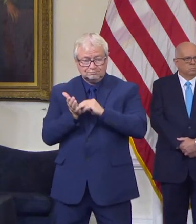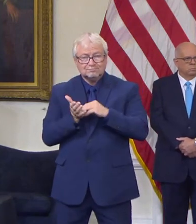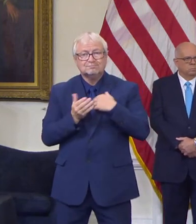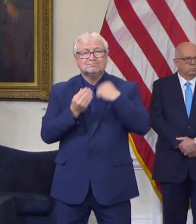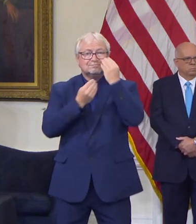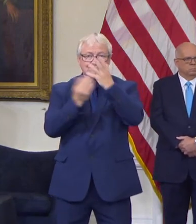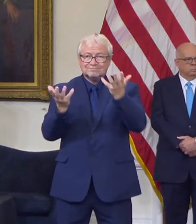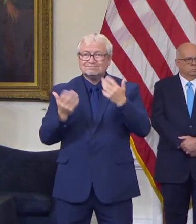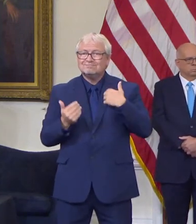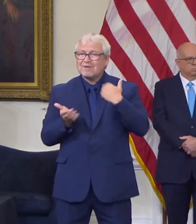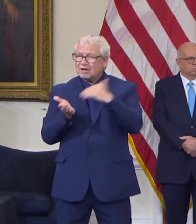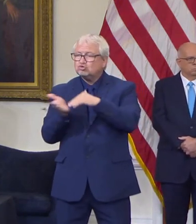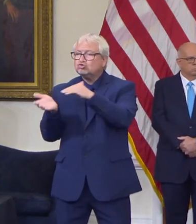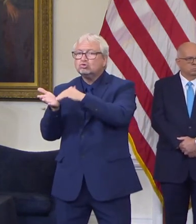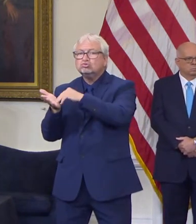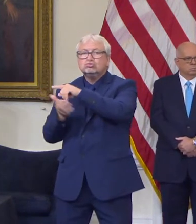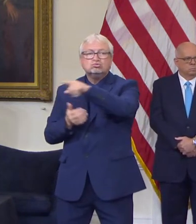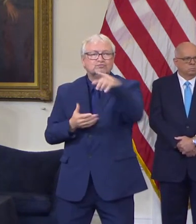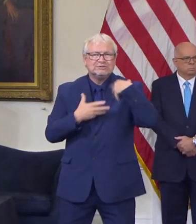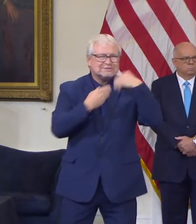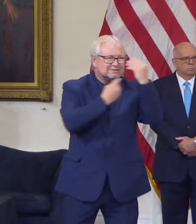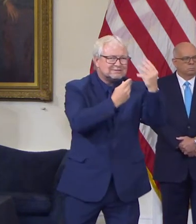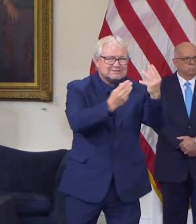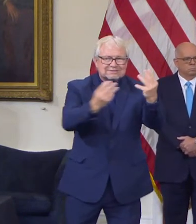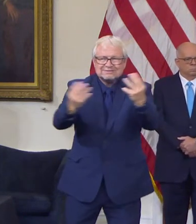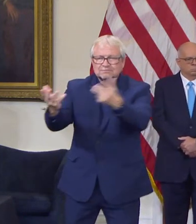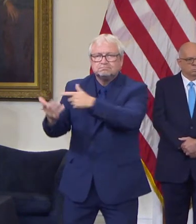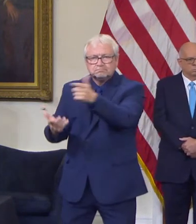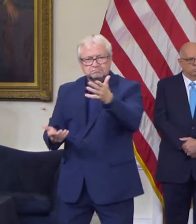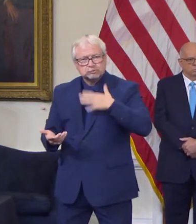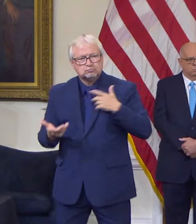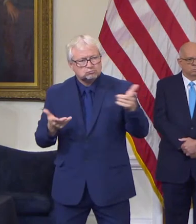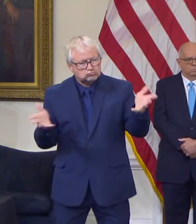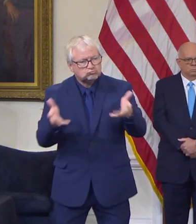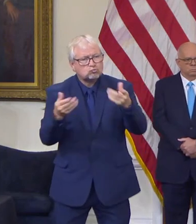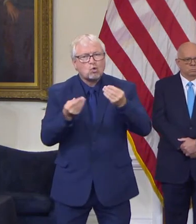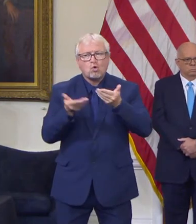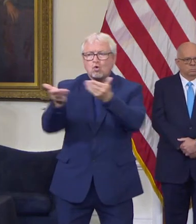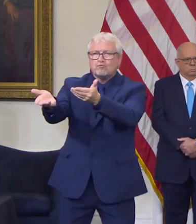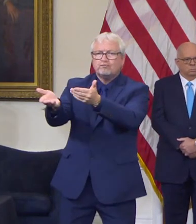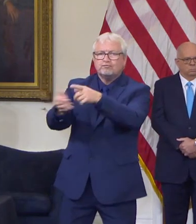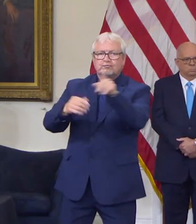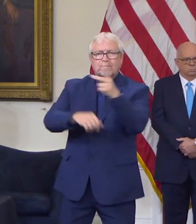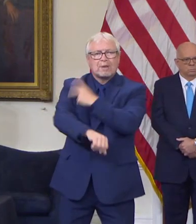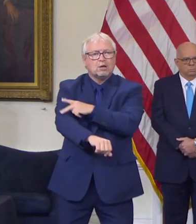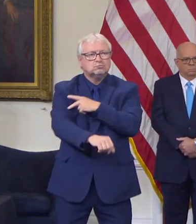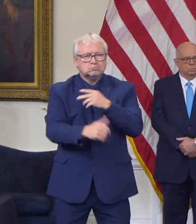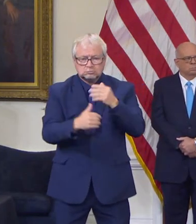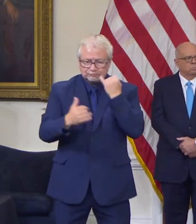strongly encourage Simultaneously we have renewed our call to physicians to offering monoclonal antibody treatment to patients upon